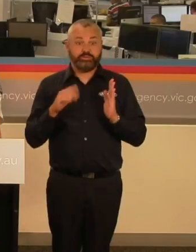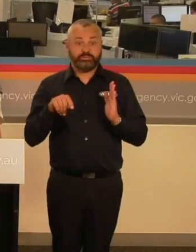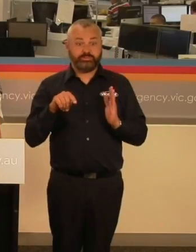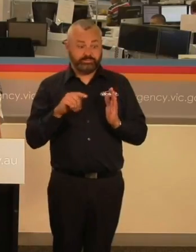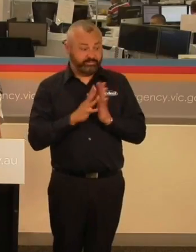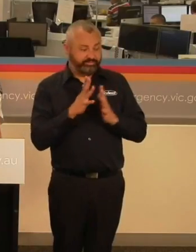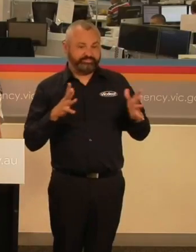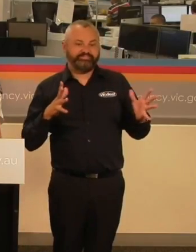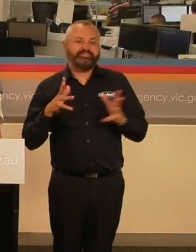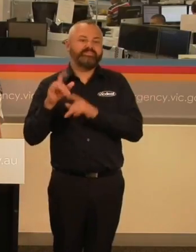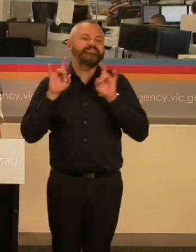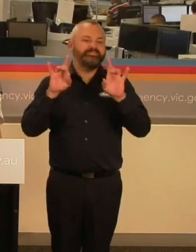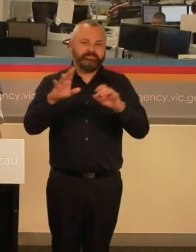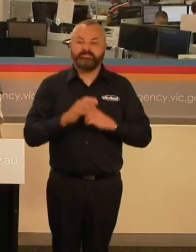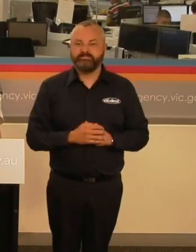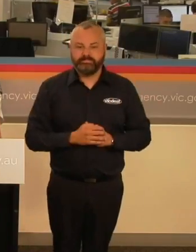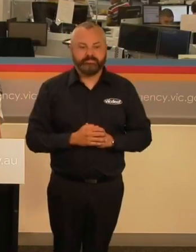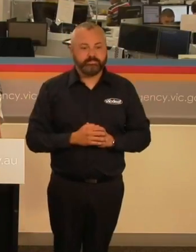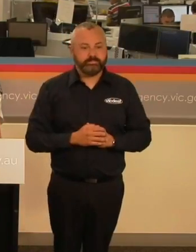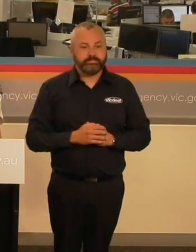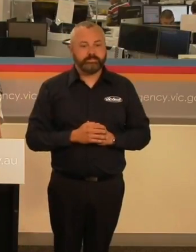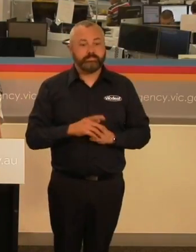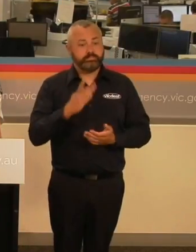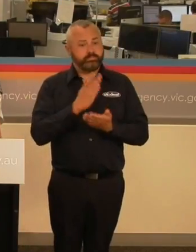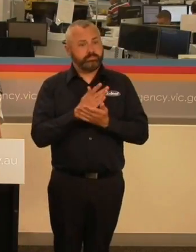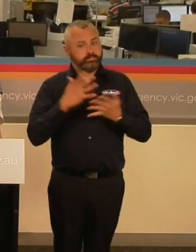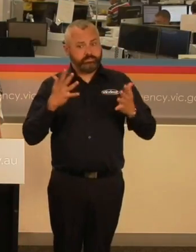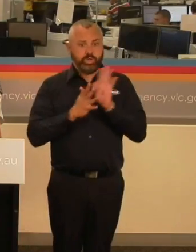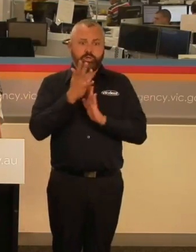from that the fire risk is real and the fire risk only gets worse with the fact